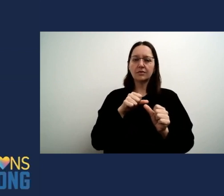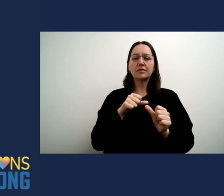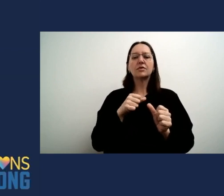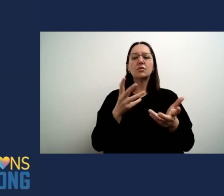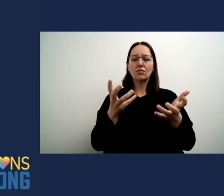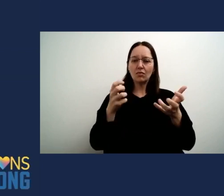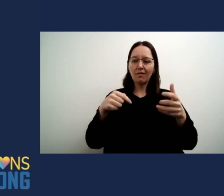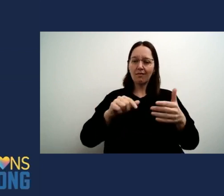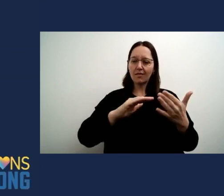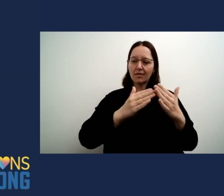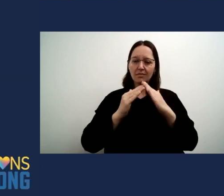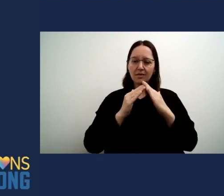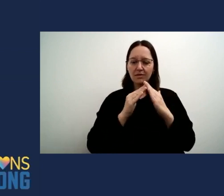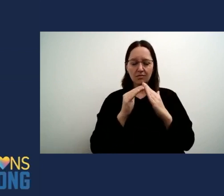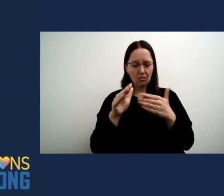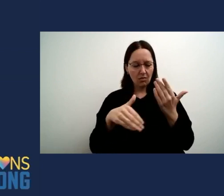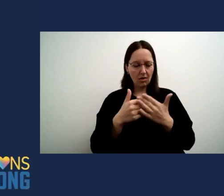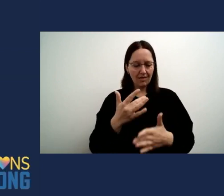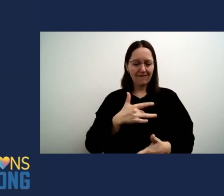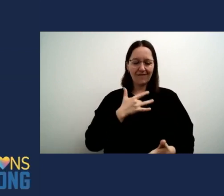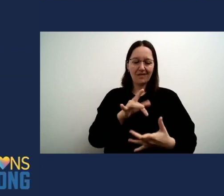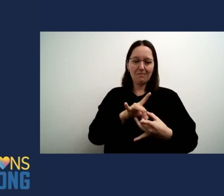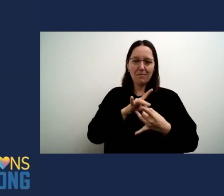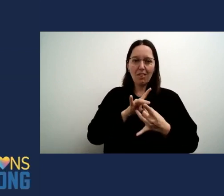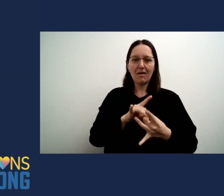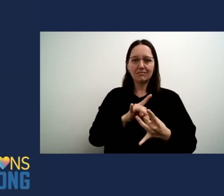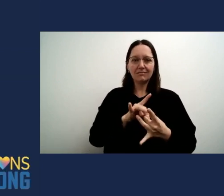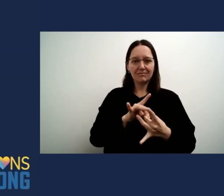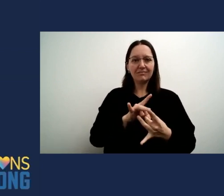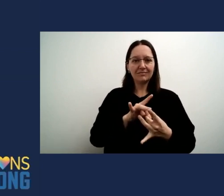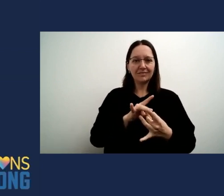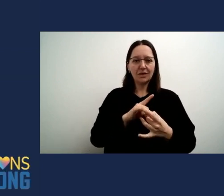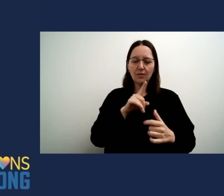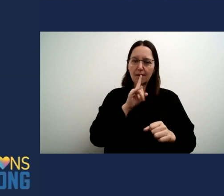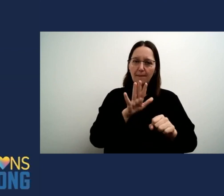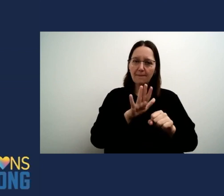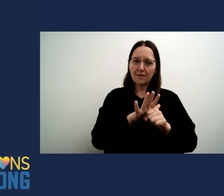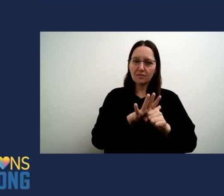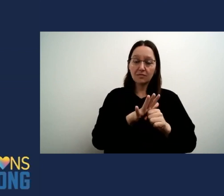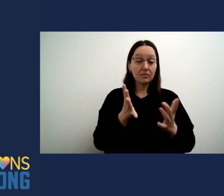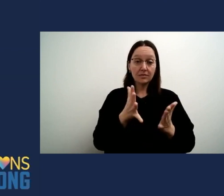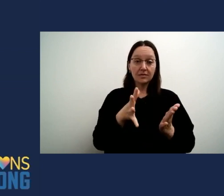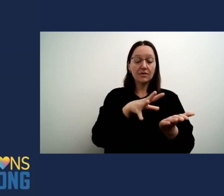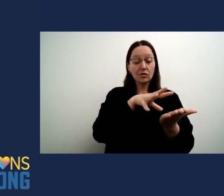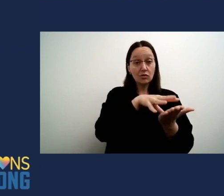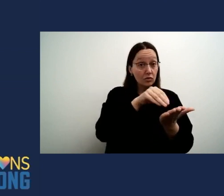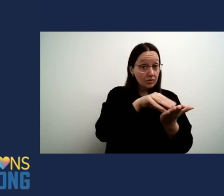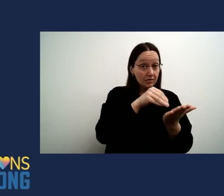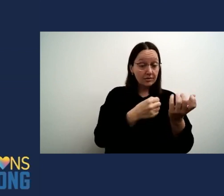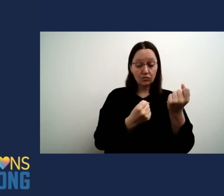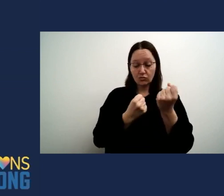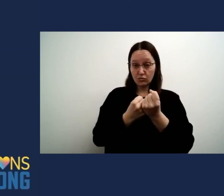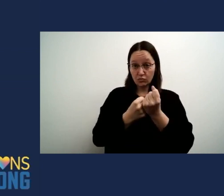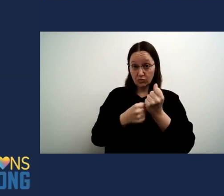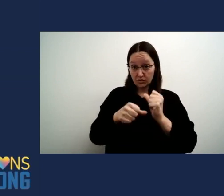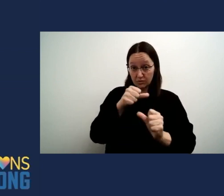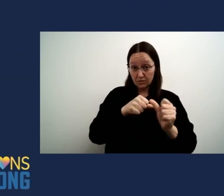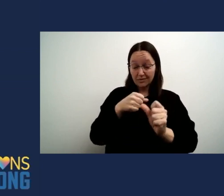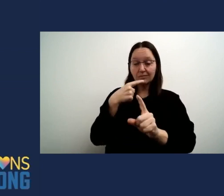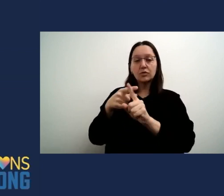Thank you, Dr. Travers. And welcome. Welcome to the series Tritons Belong. And the focus